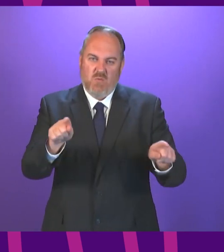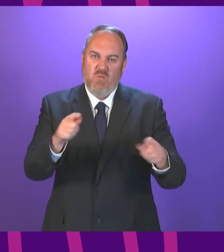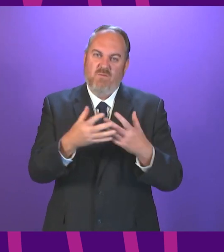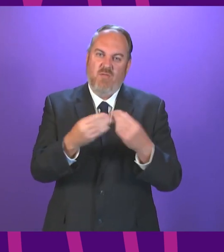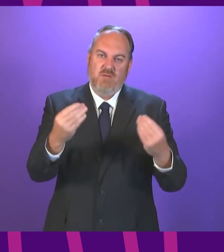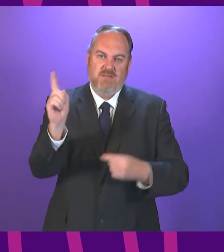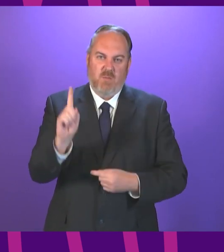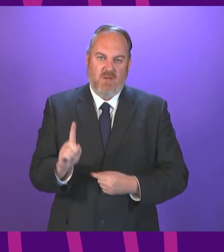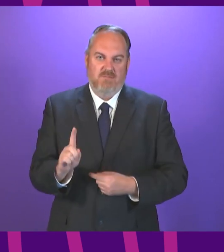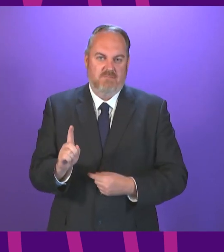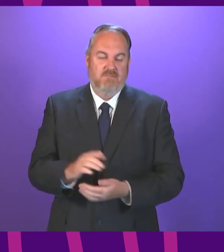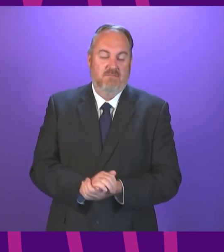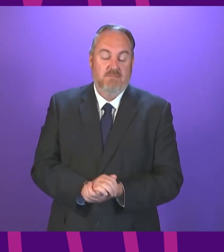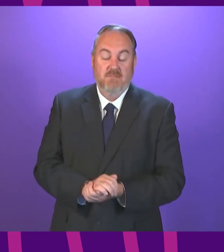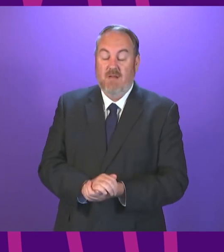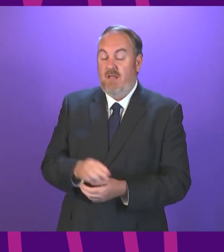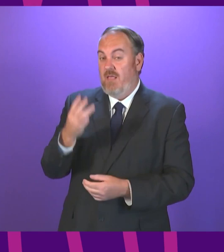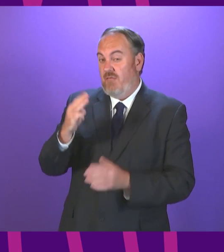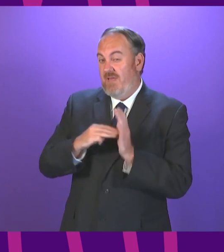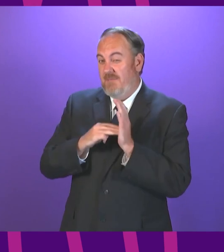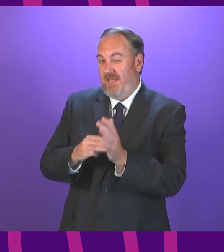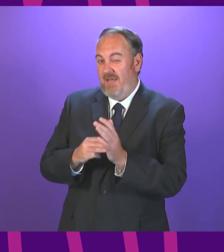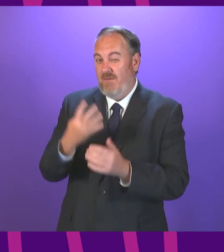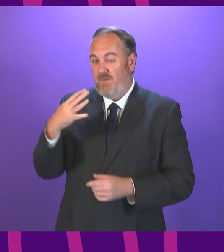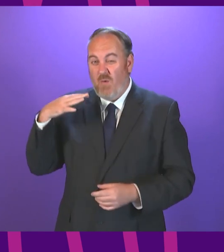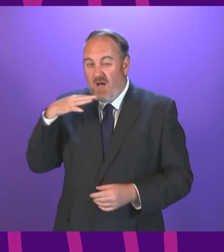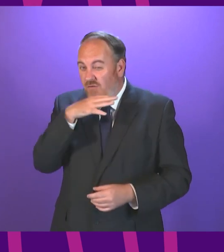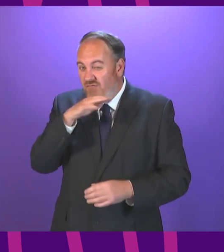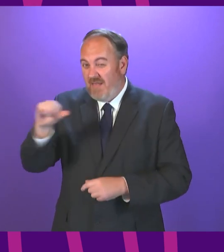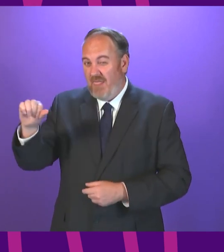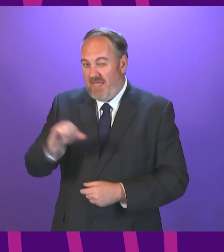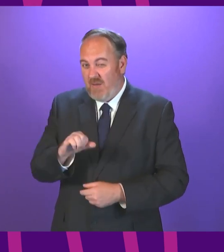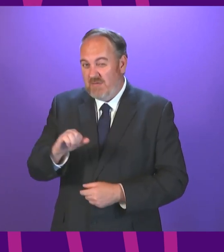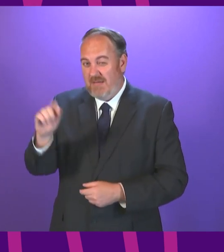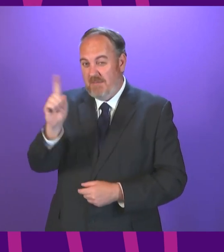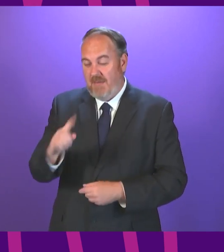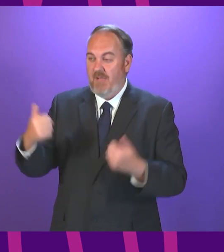The total number of people who have now received a first dose